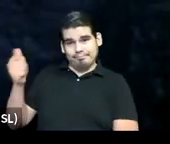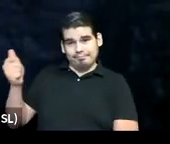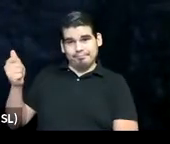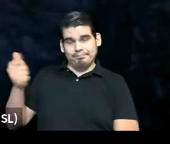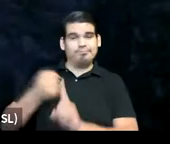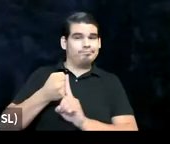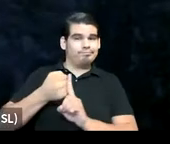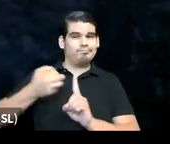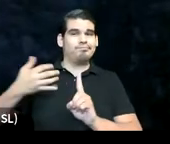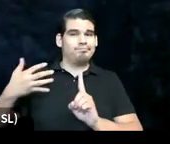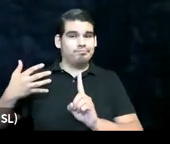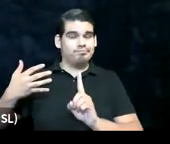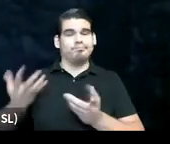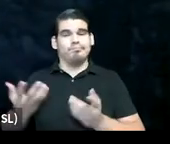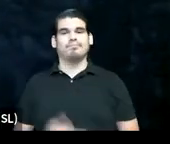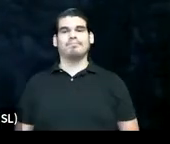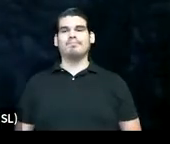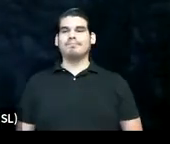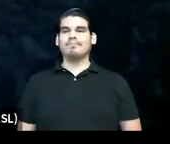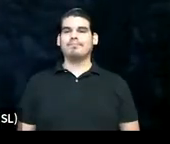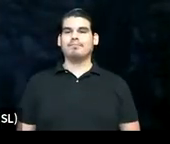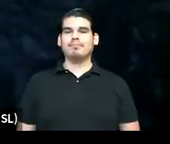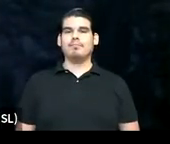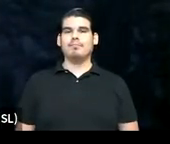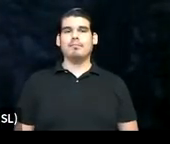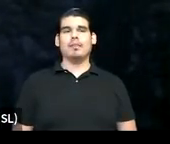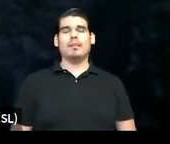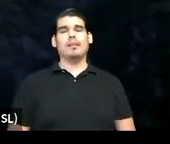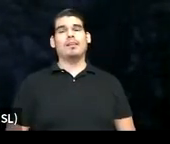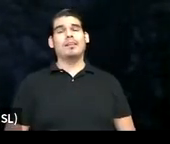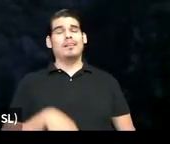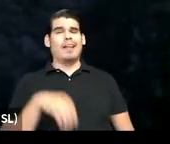My coms officer or I'm sorry, my treasurer brought it to my attention that the lottery